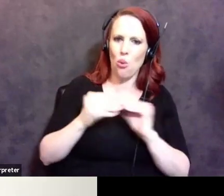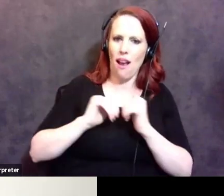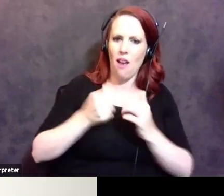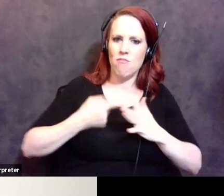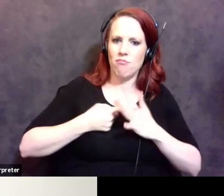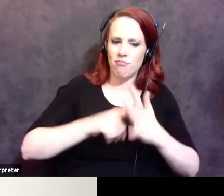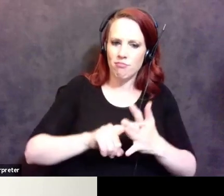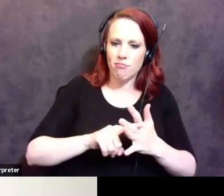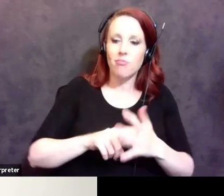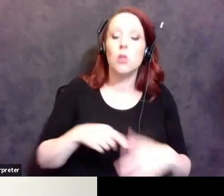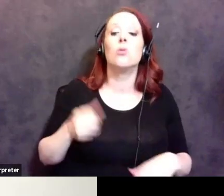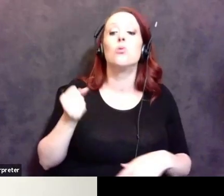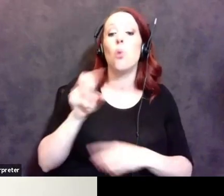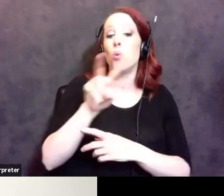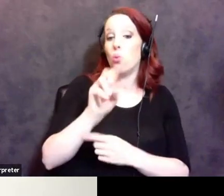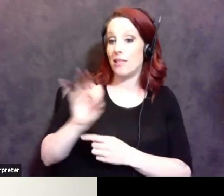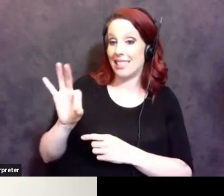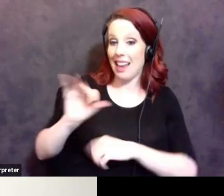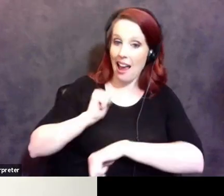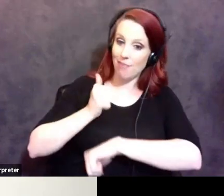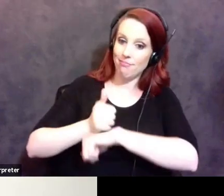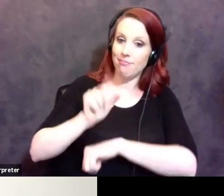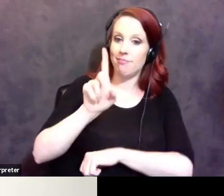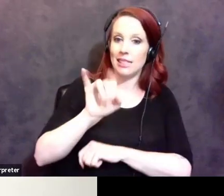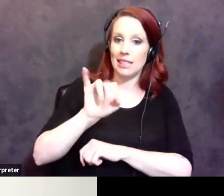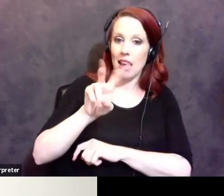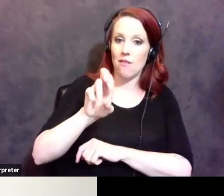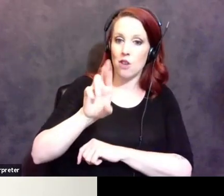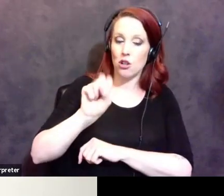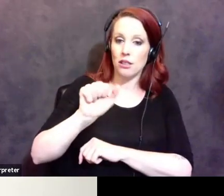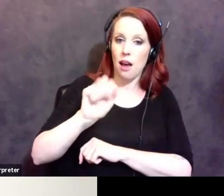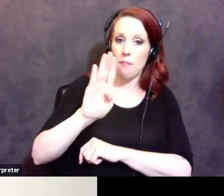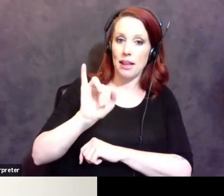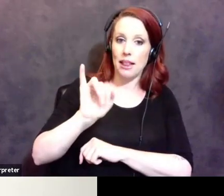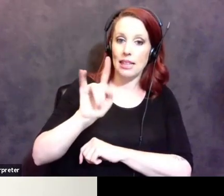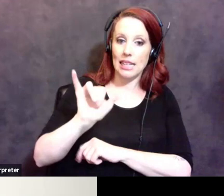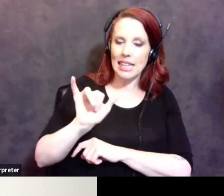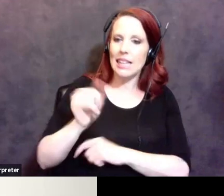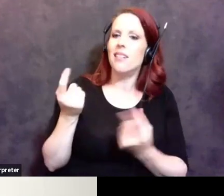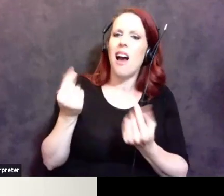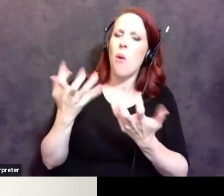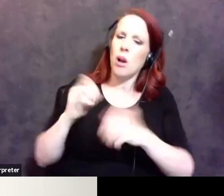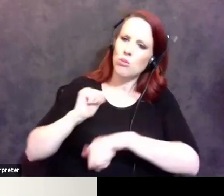Diverseability in 2009, the premise was to start a movement around disability pride.